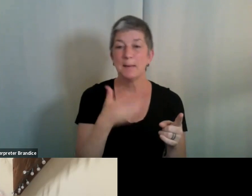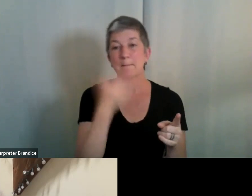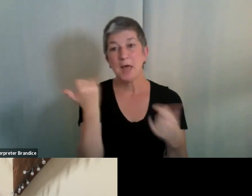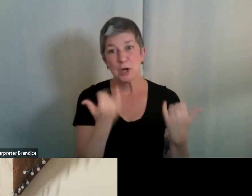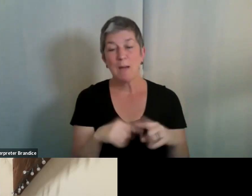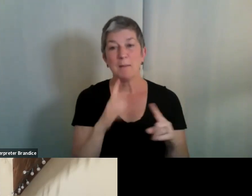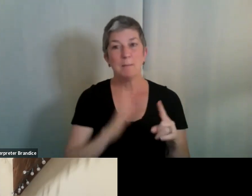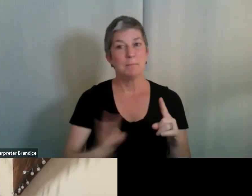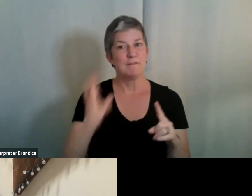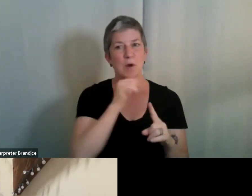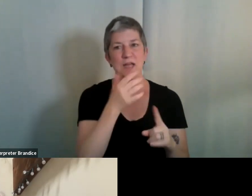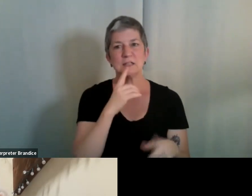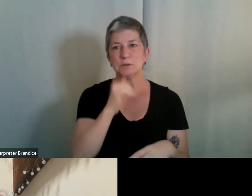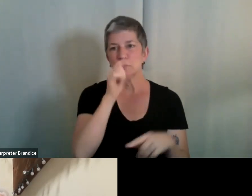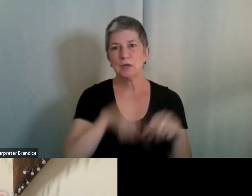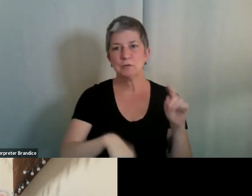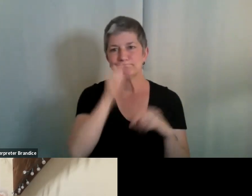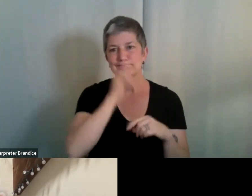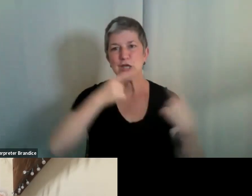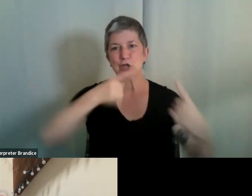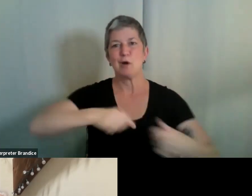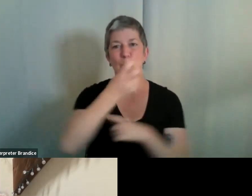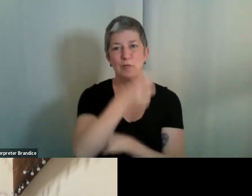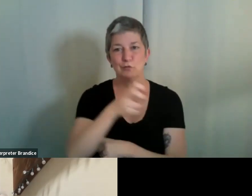do well with transitions. So those things are things that I'm